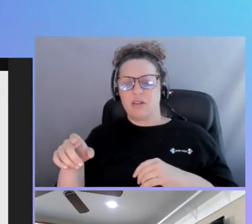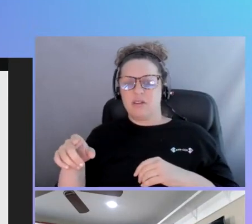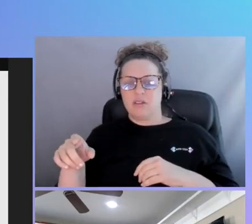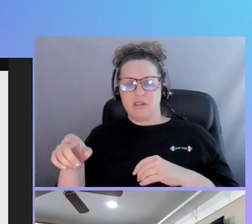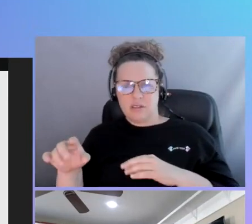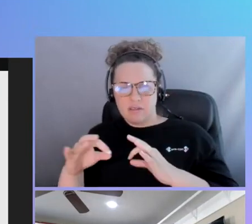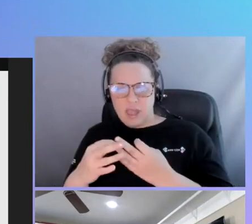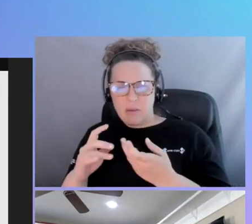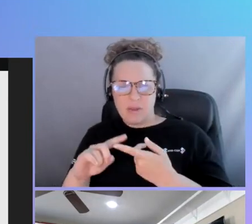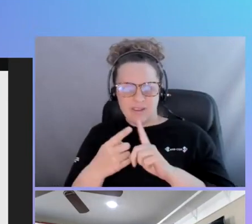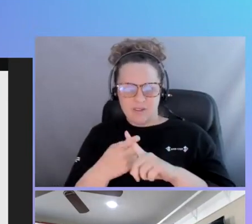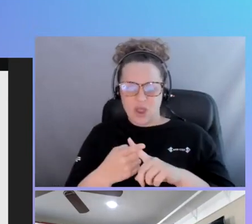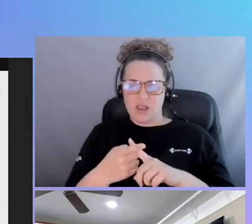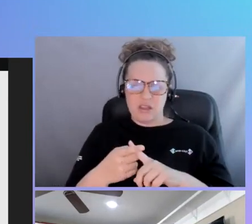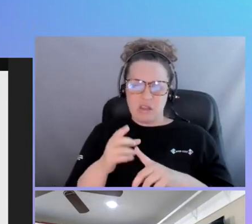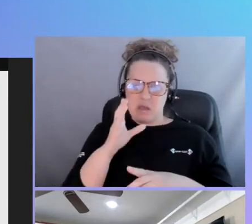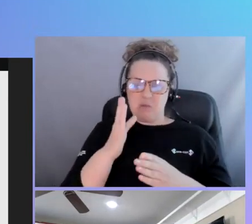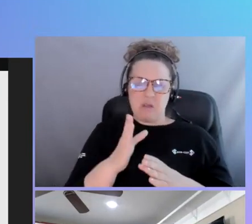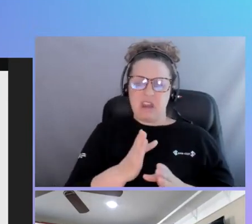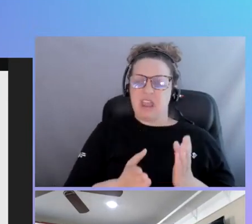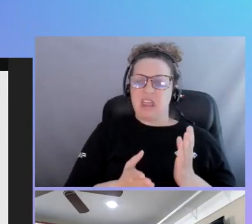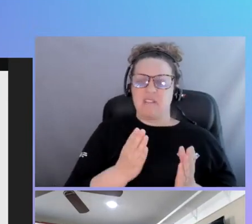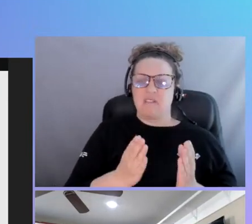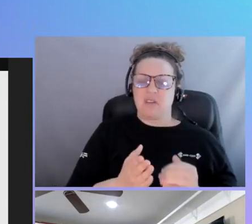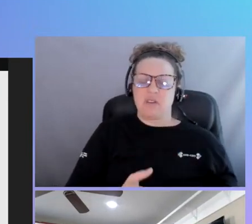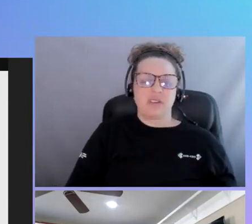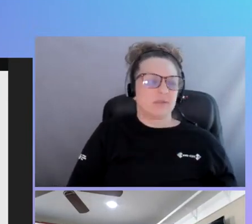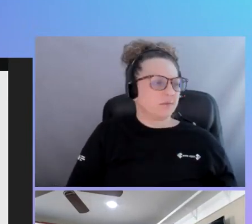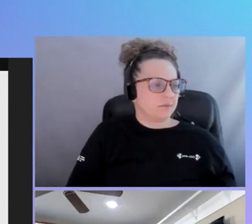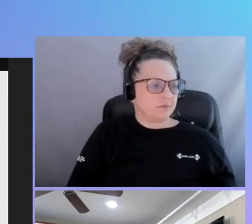I don't care about it. If you're smart, you would never say that